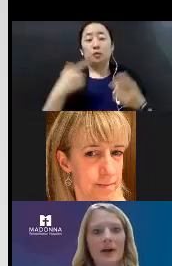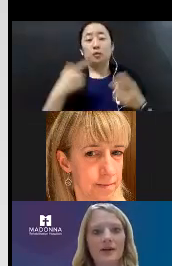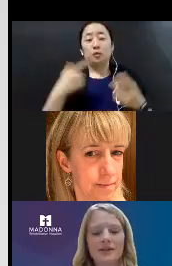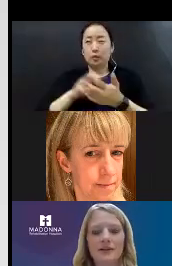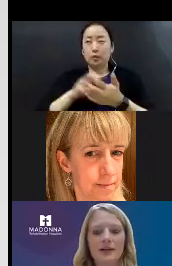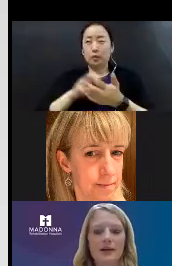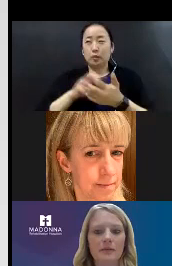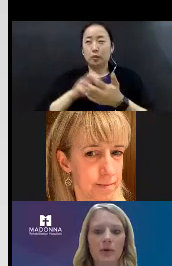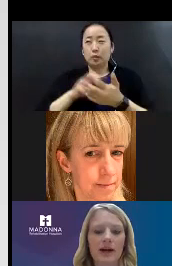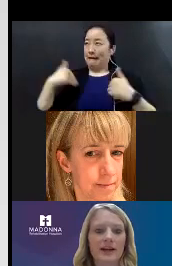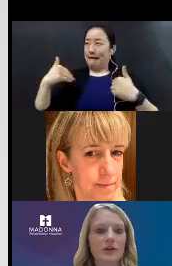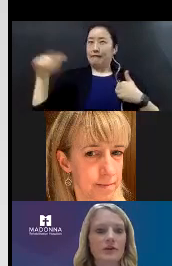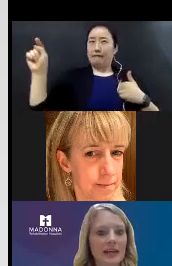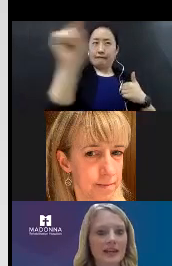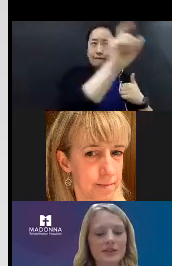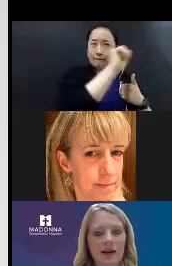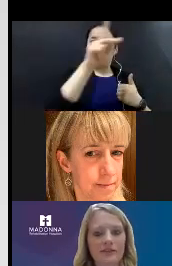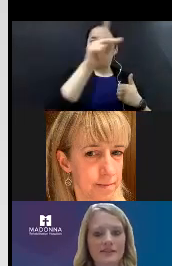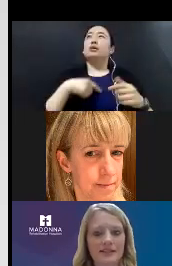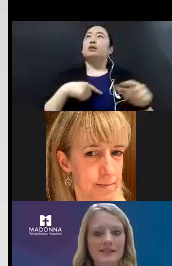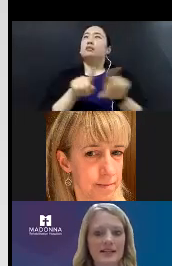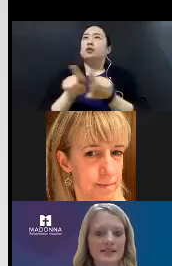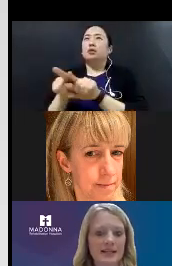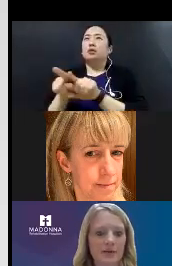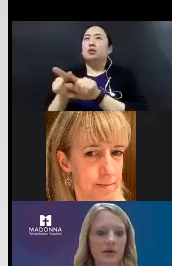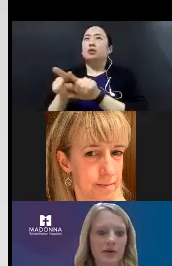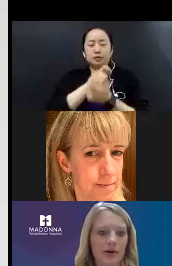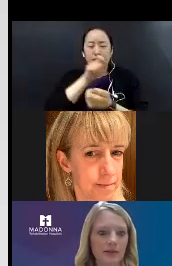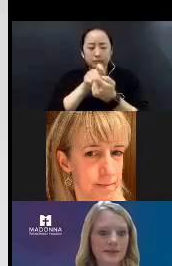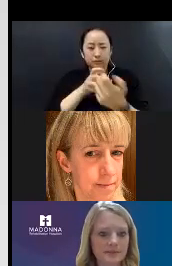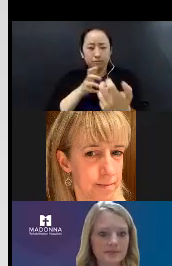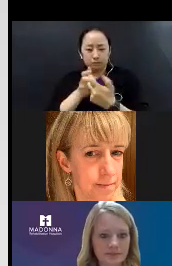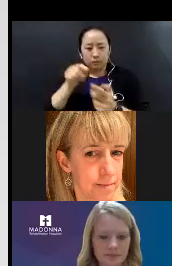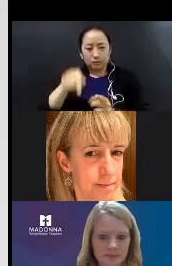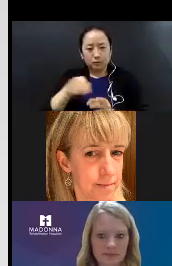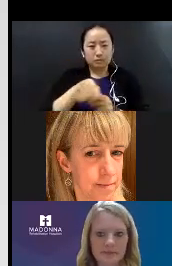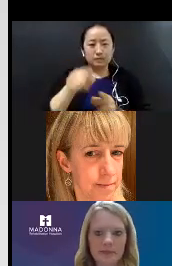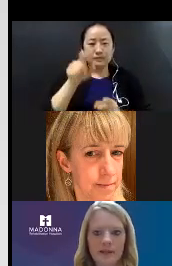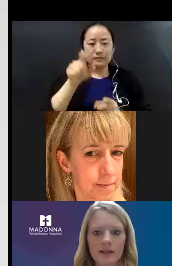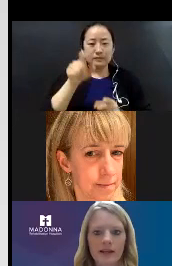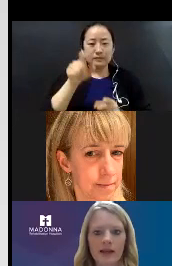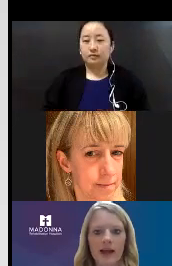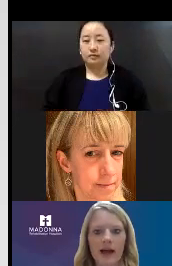BIT MORE UNIQUE TO THE FACILITY NEEDS AND PROTOCOLS.